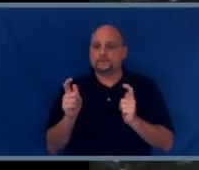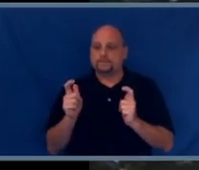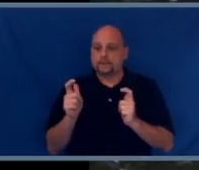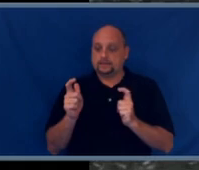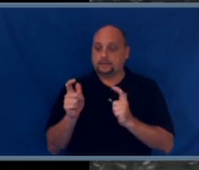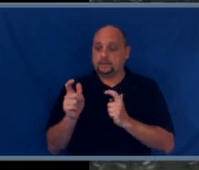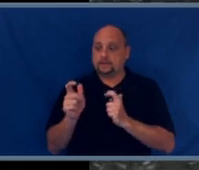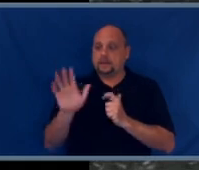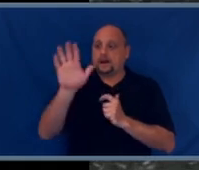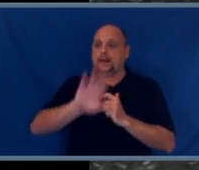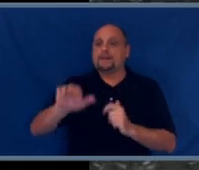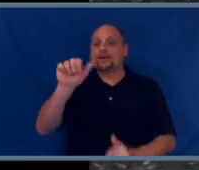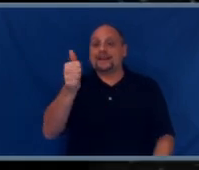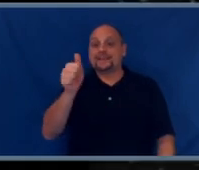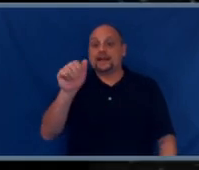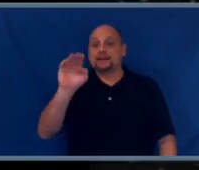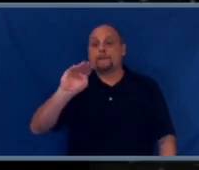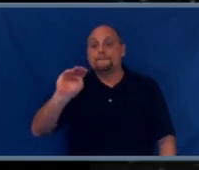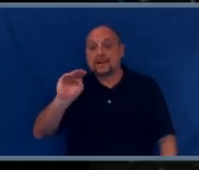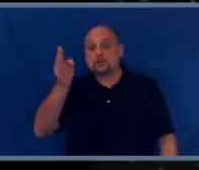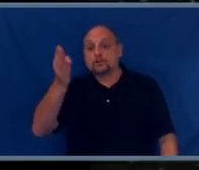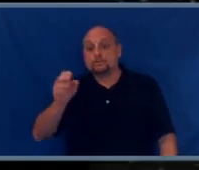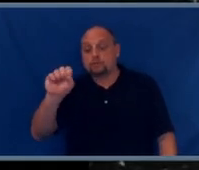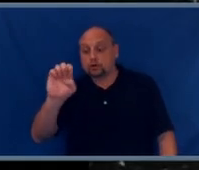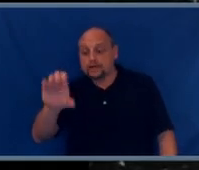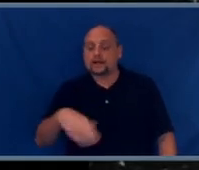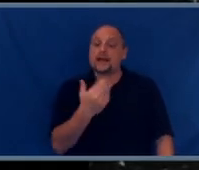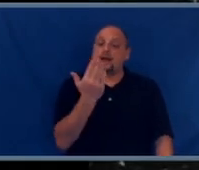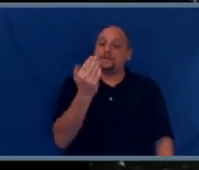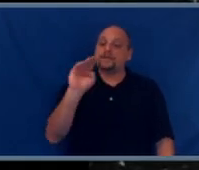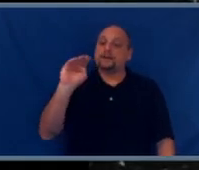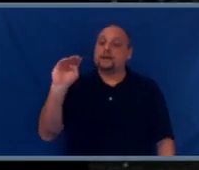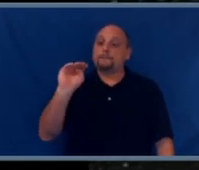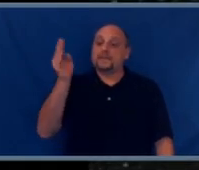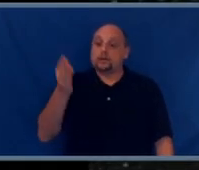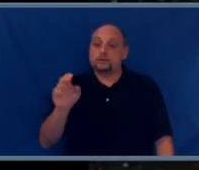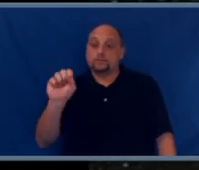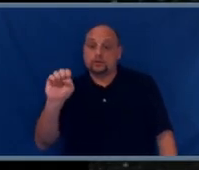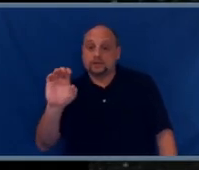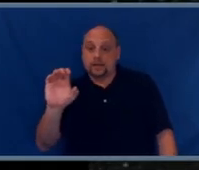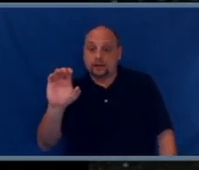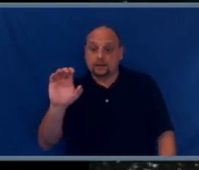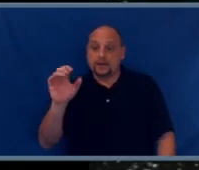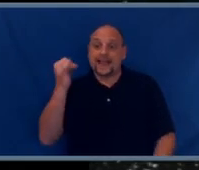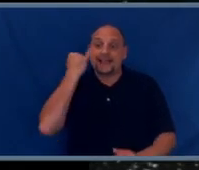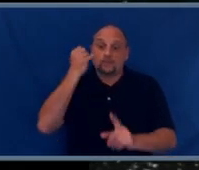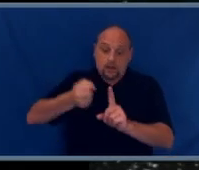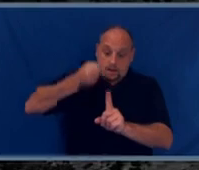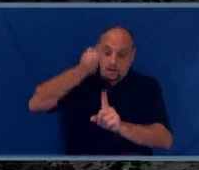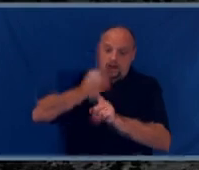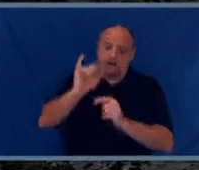PER SECOND OR 15 METRES PER SECOND OF MATERIAL COMING OFF THE SURFACE.